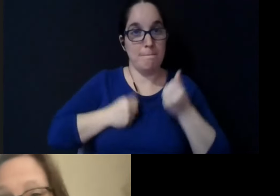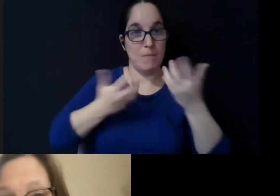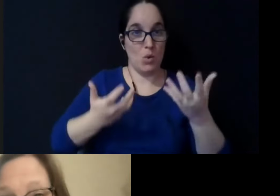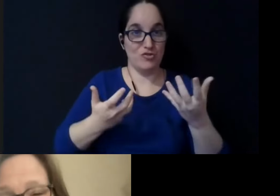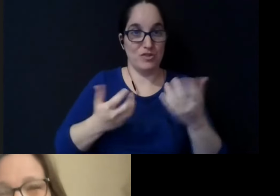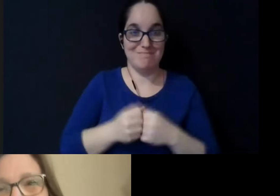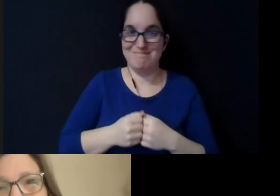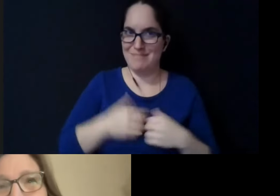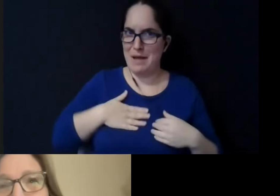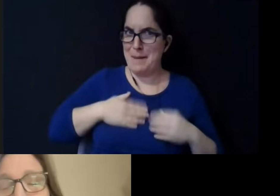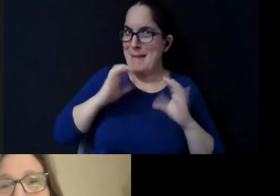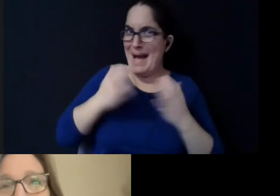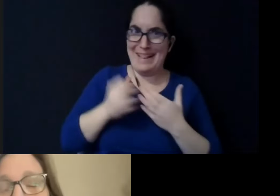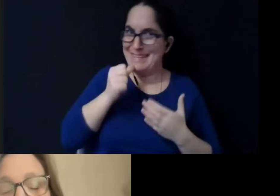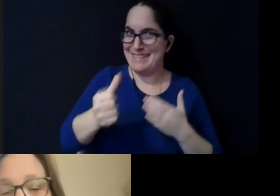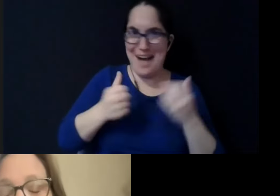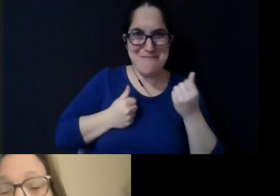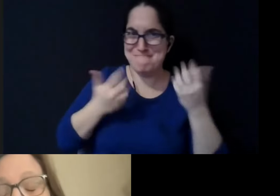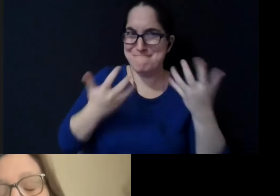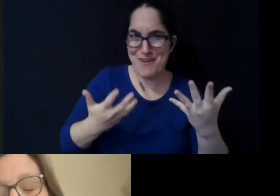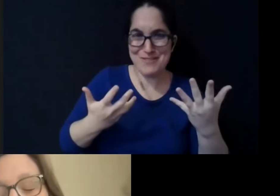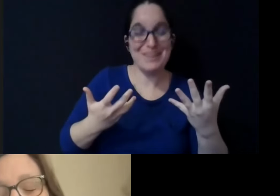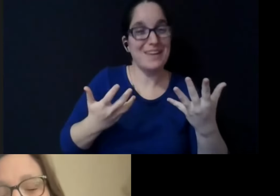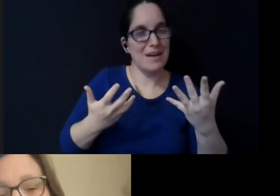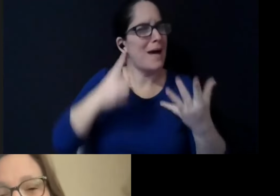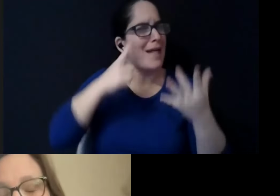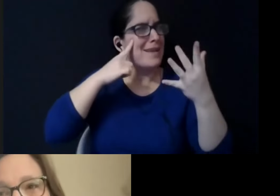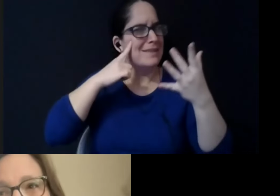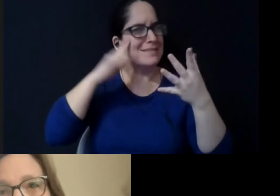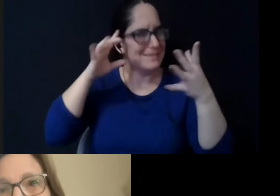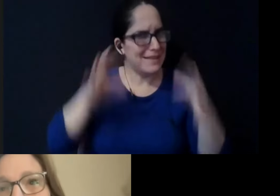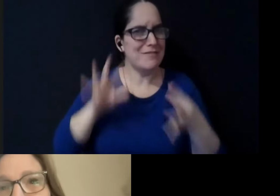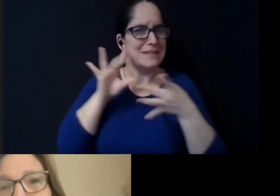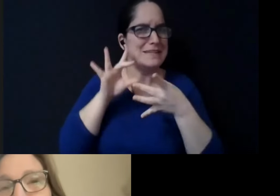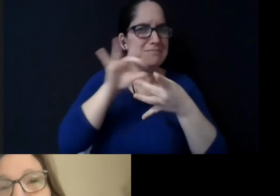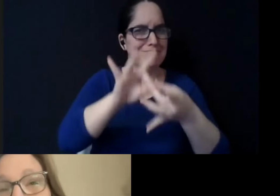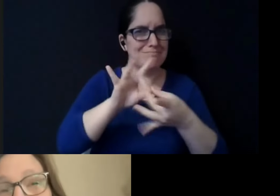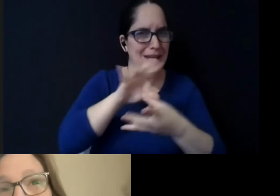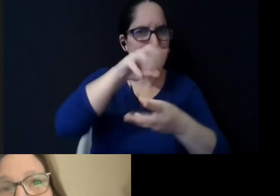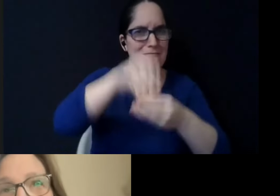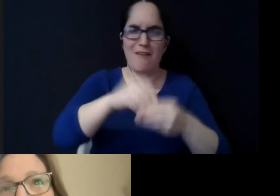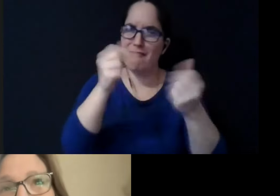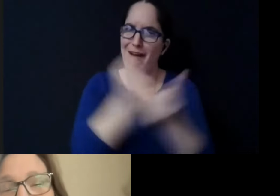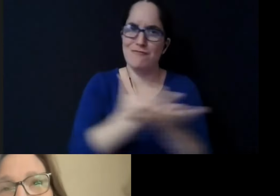classes, but certainly poetry belongs everywhere as far as I'm concerned. I really like to try to get